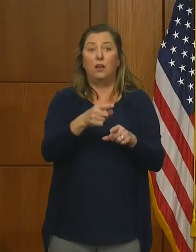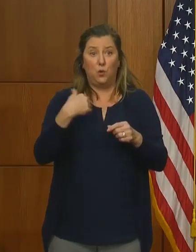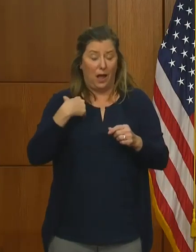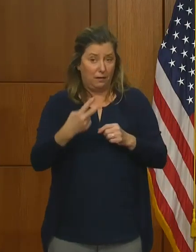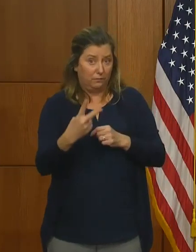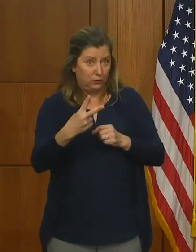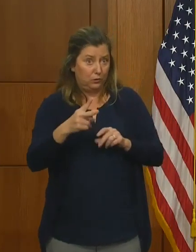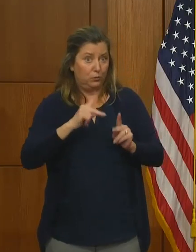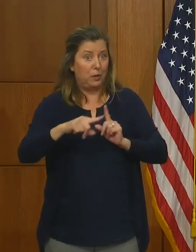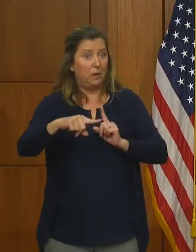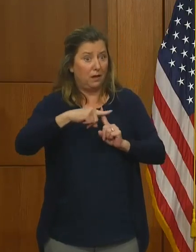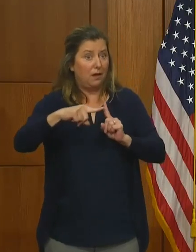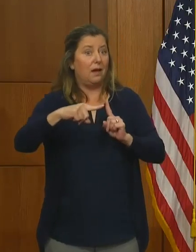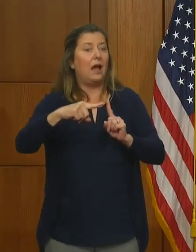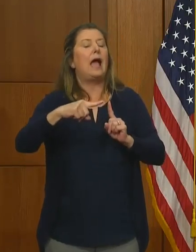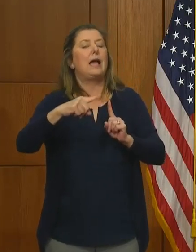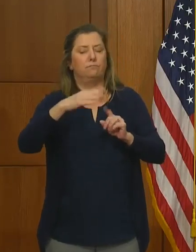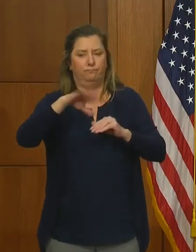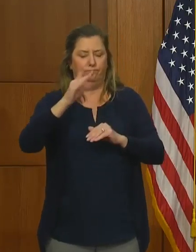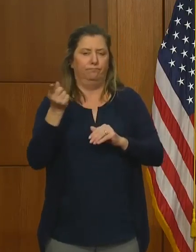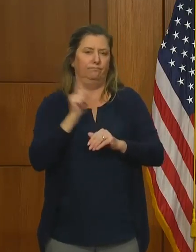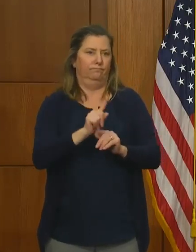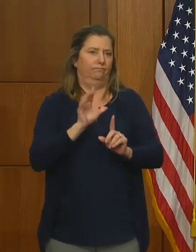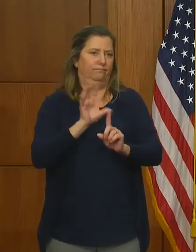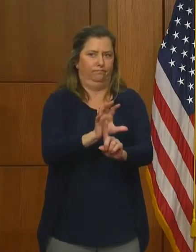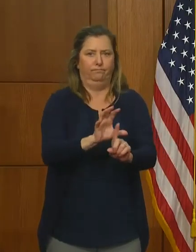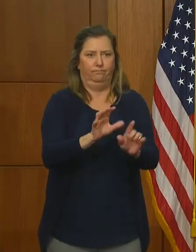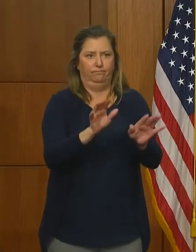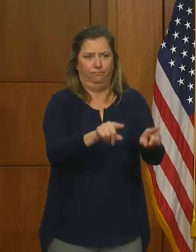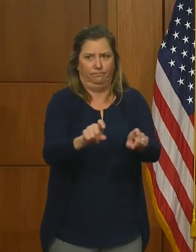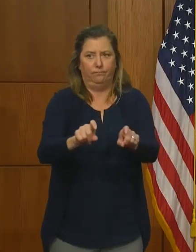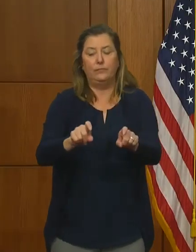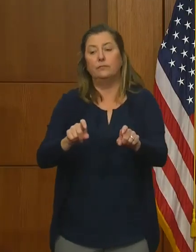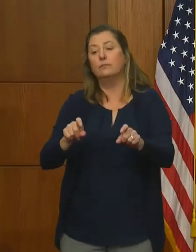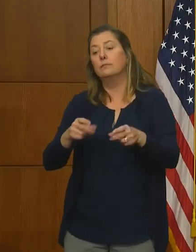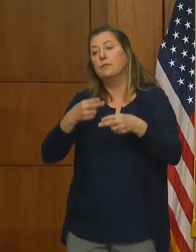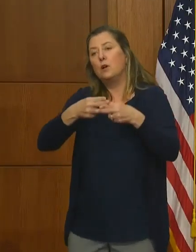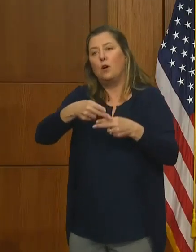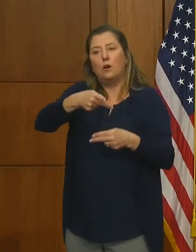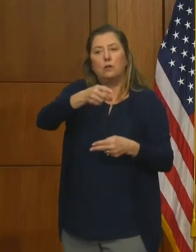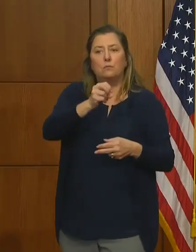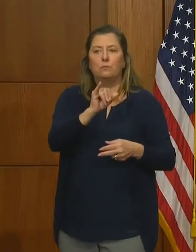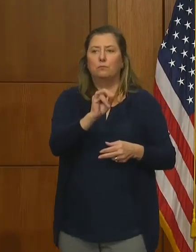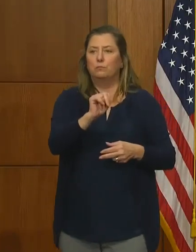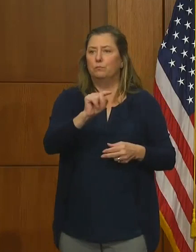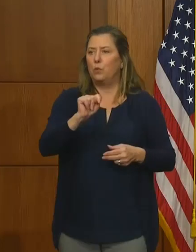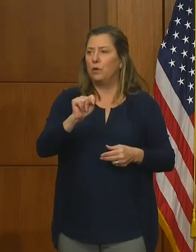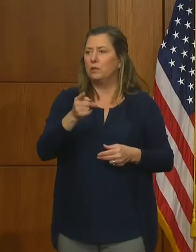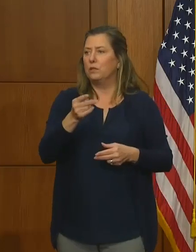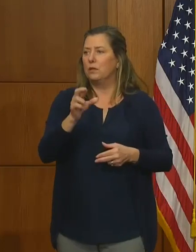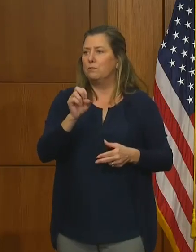FACILITIES THAT HAVE TO POSITIVE CONFIRMED CASES. FROM